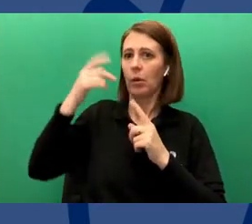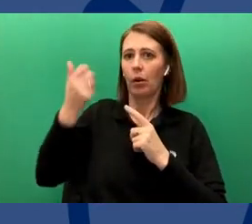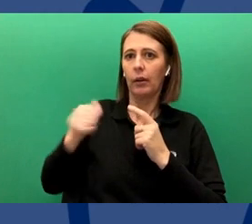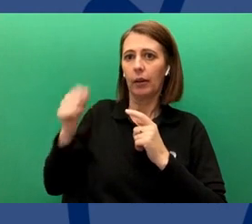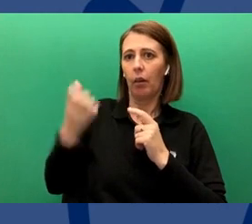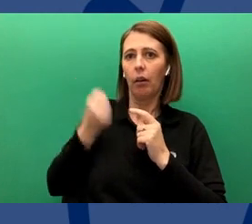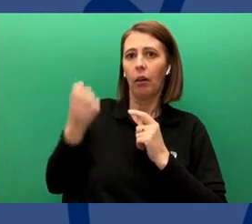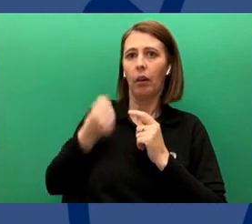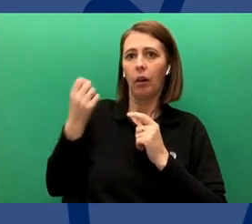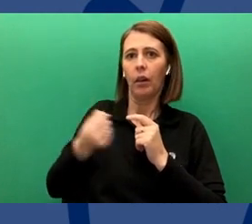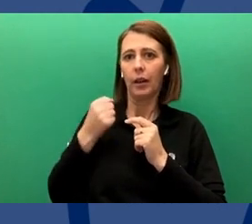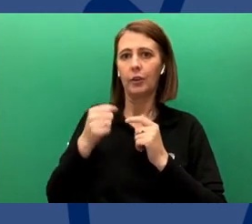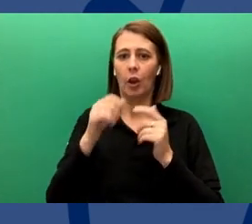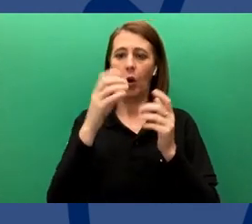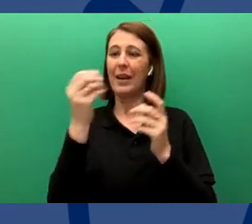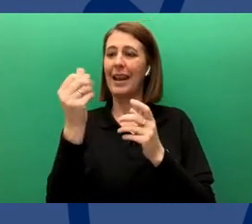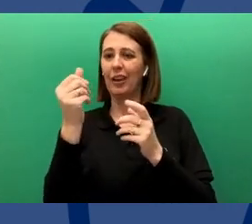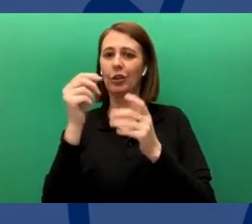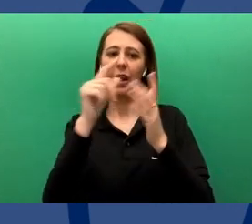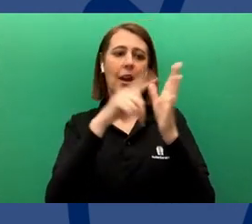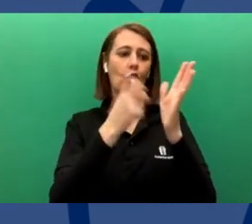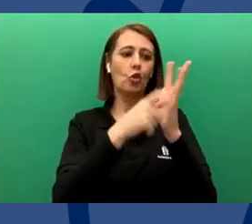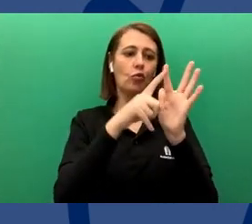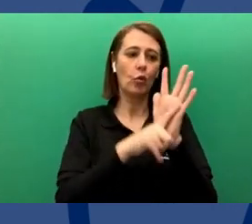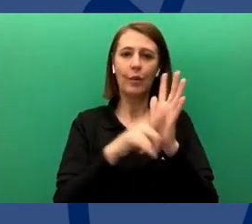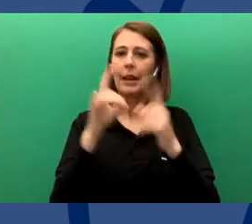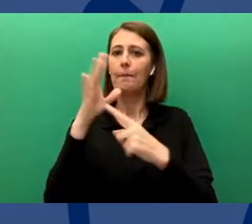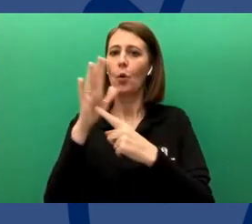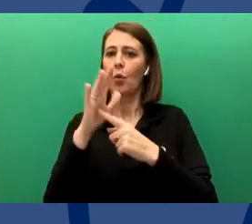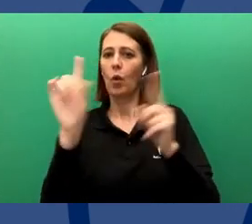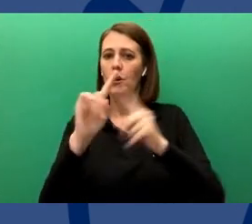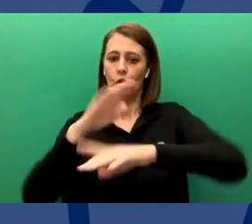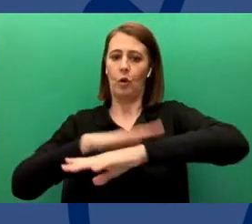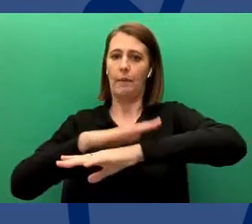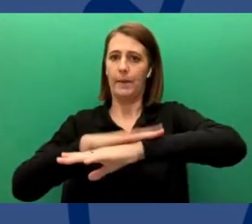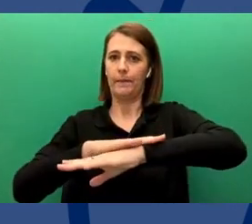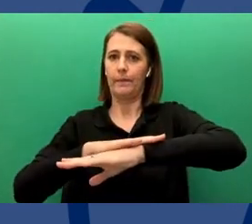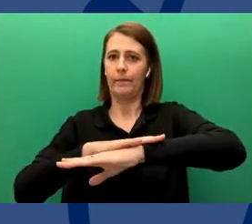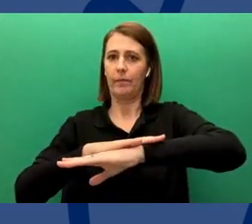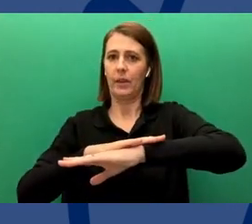know, is timing. So given the length of the lockdown, you will be eligible at some point.